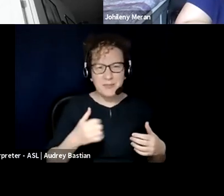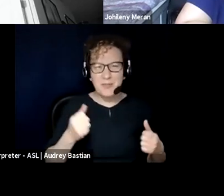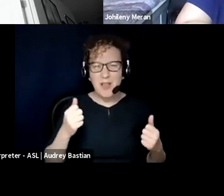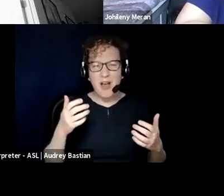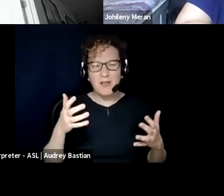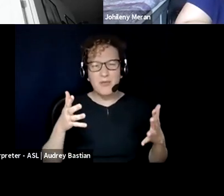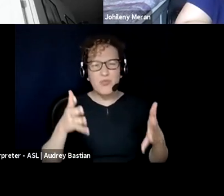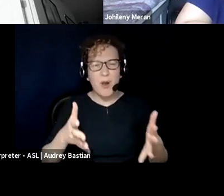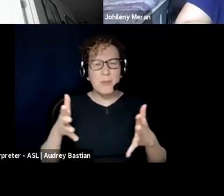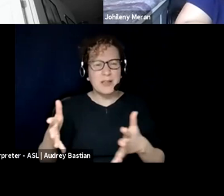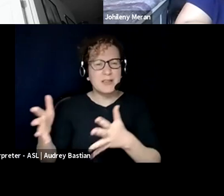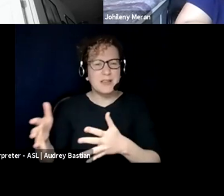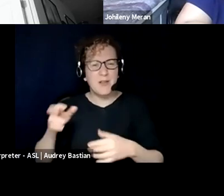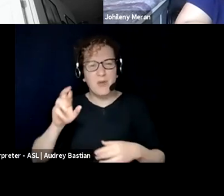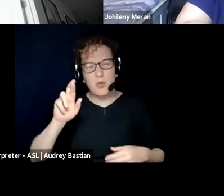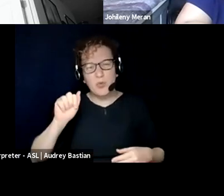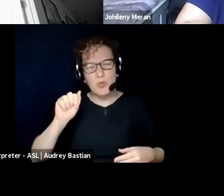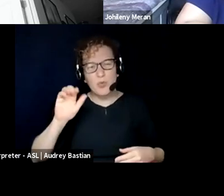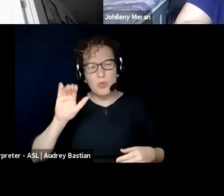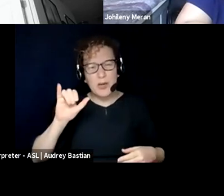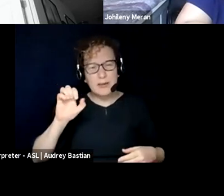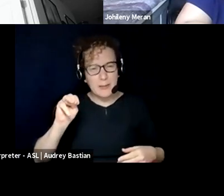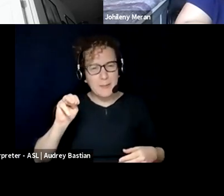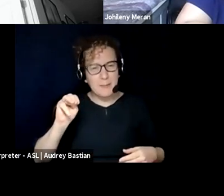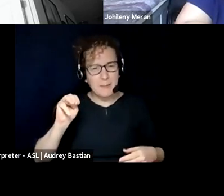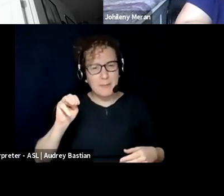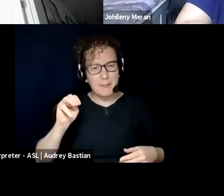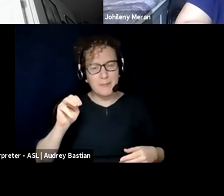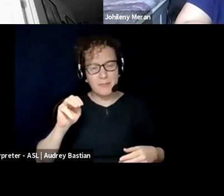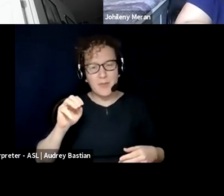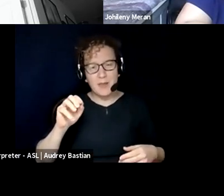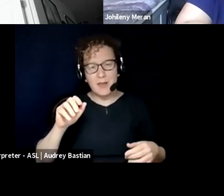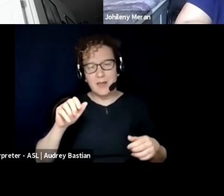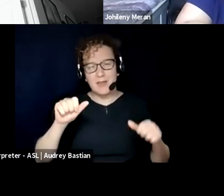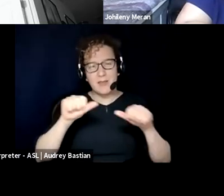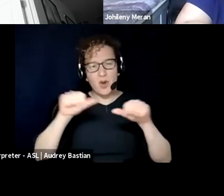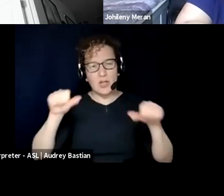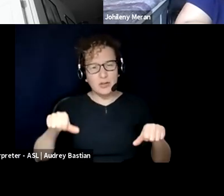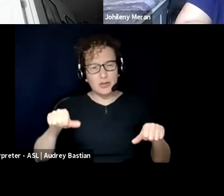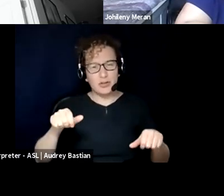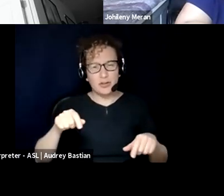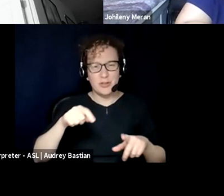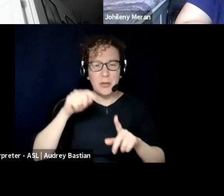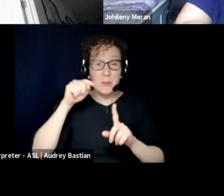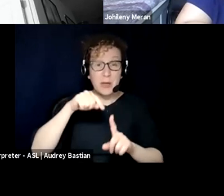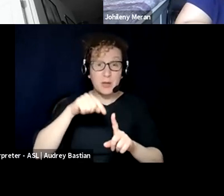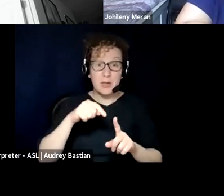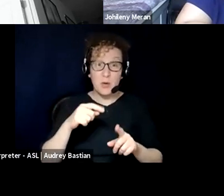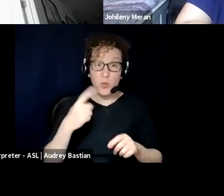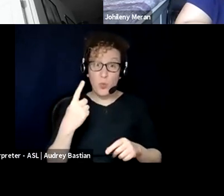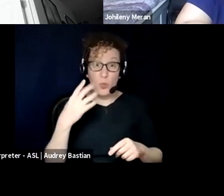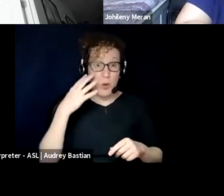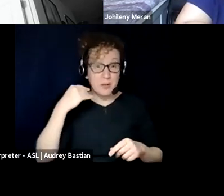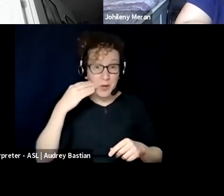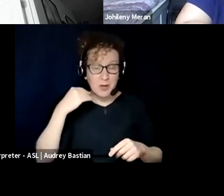of racism within the architecture and particularly I had this experience when we were in Dutch